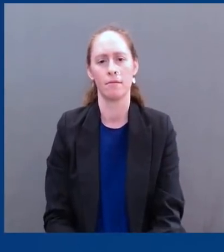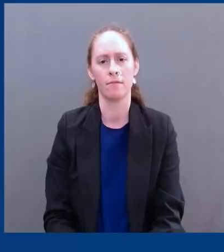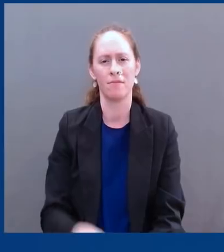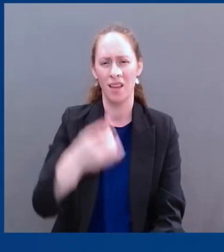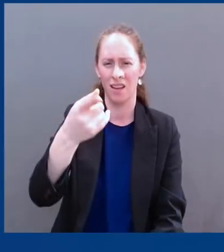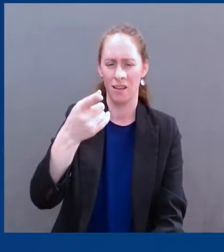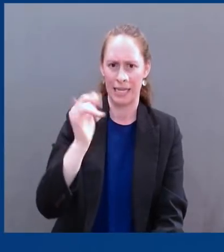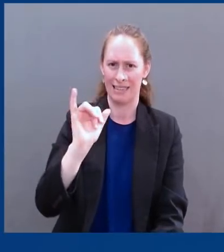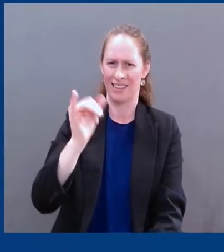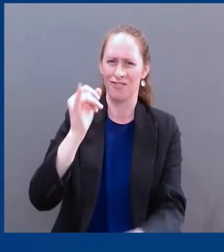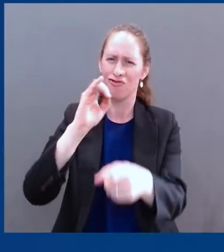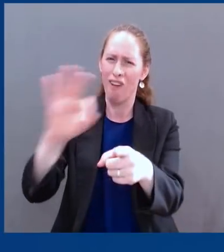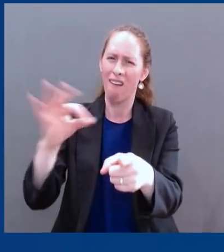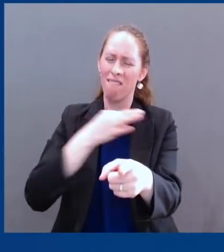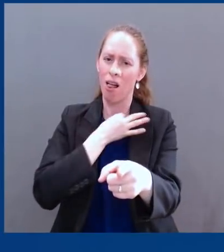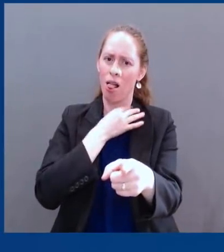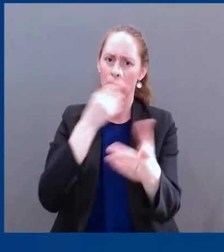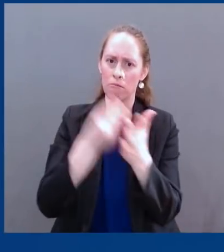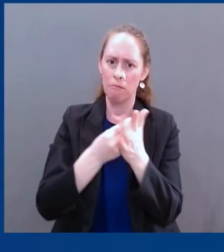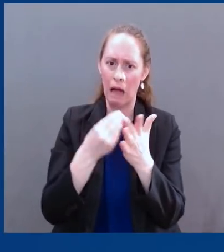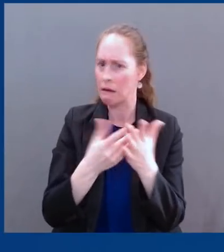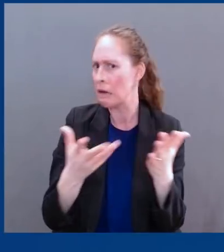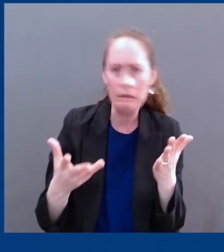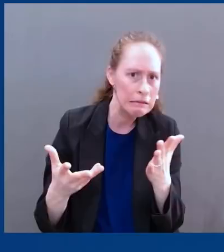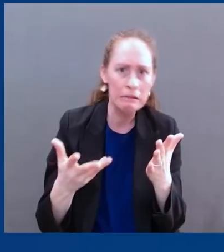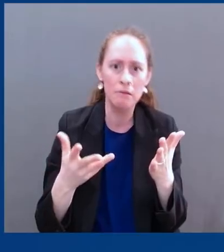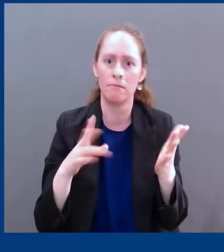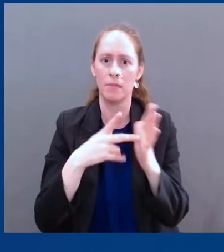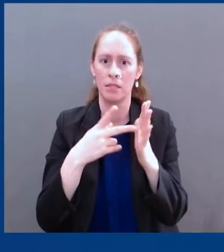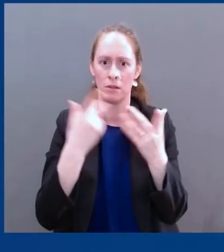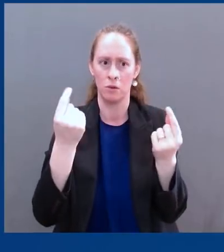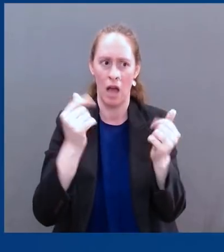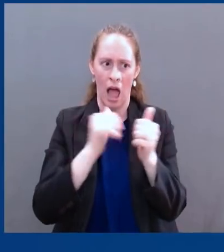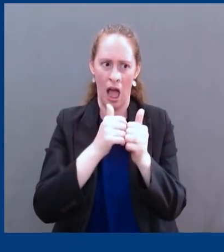the potential vaccine rollout for kids under six? Is there sufficient supply for them?